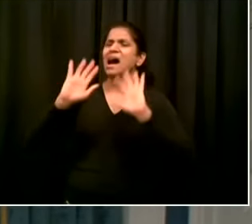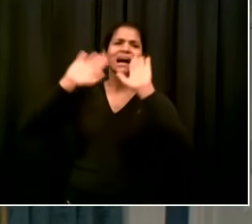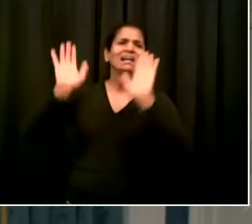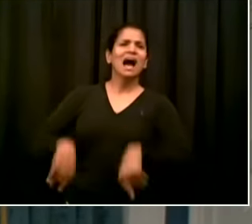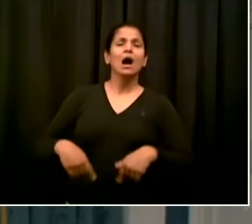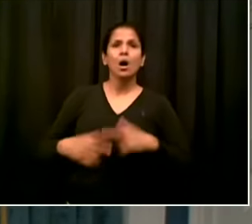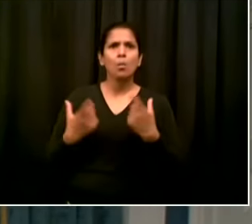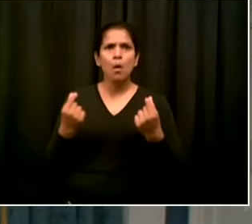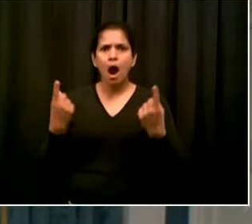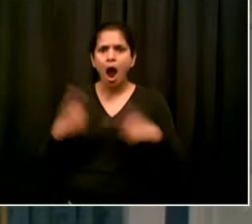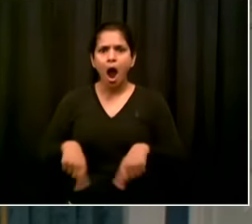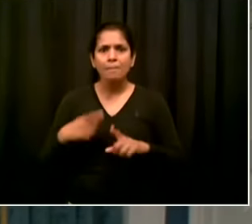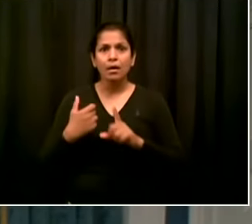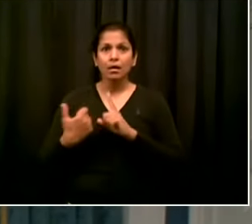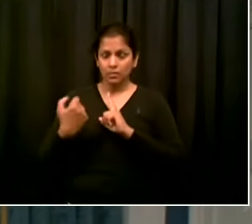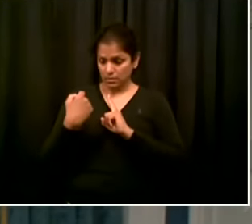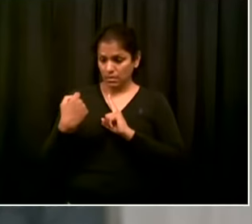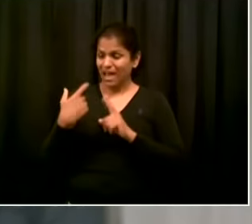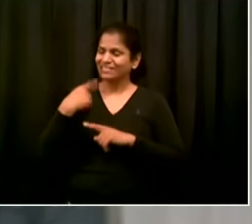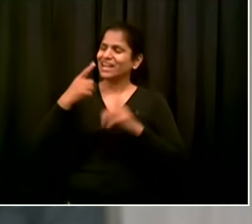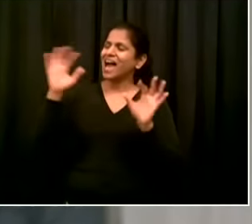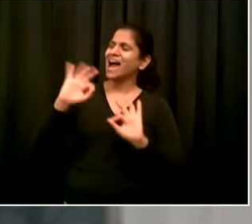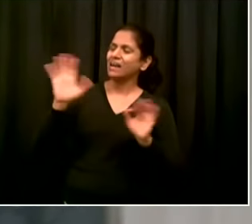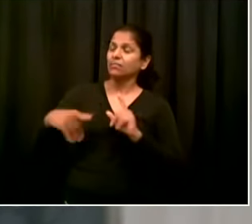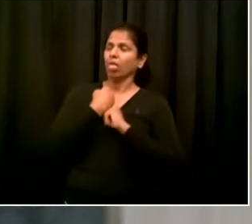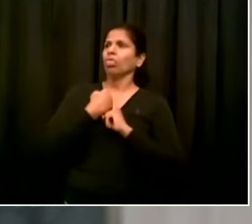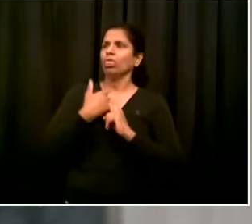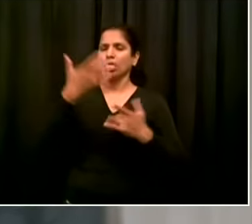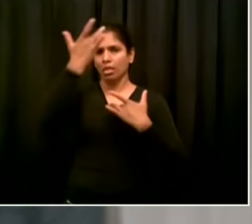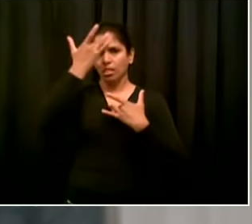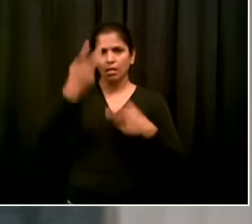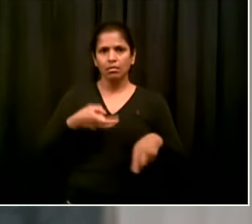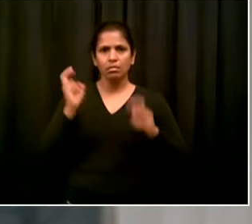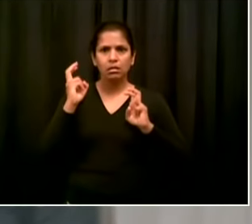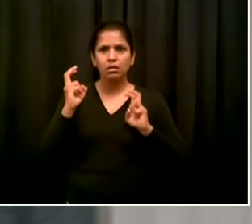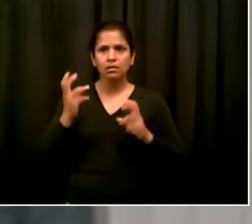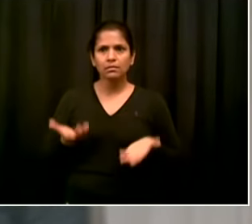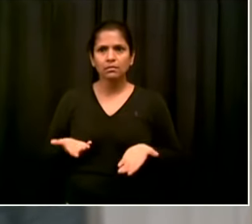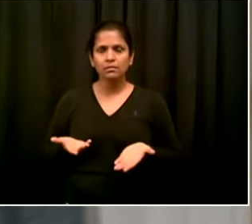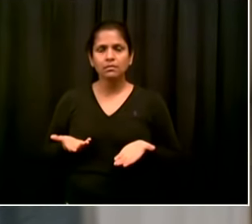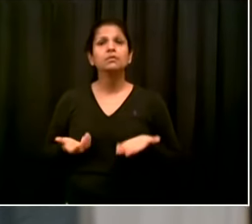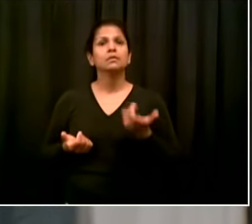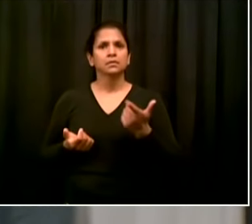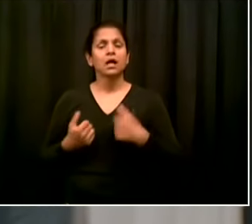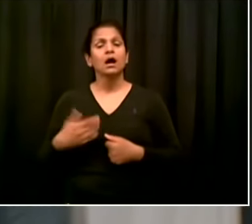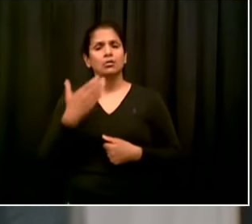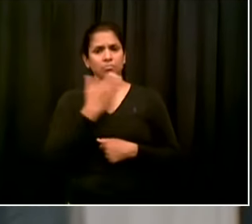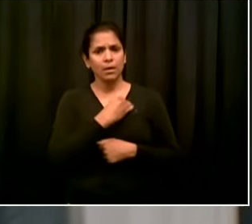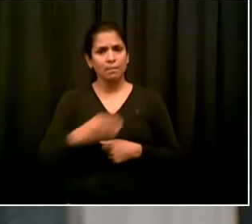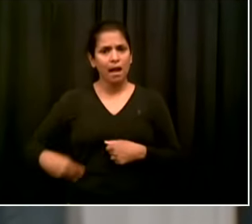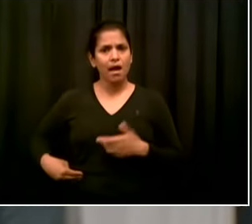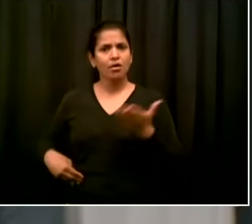TAKE LIGHTLY AS THE MAYOR HAS SAID GIVEN HOW SIGNIFICANT THEY ARE HOWEVER WE DO KNOW THAT